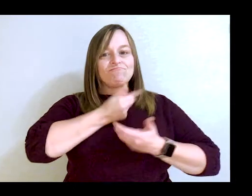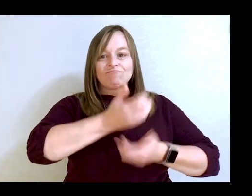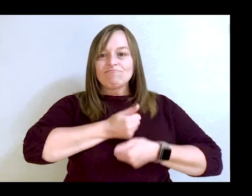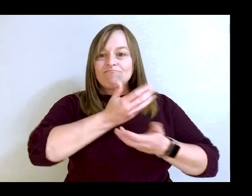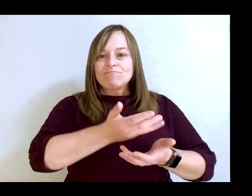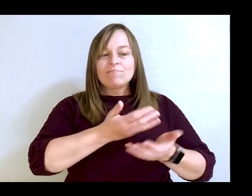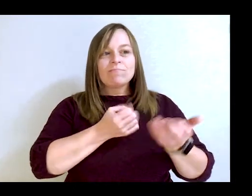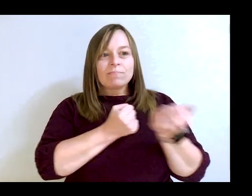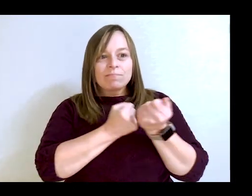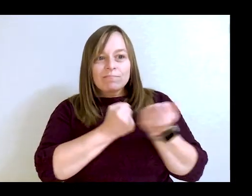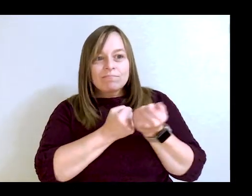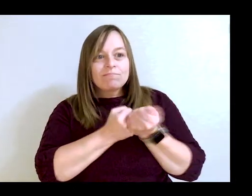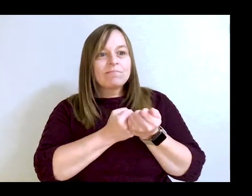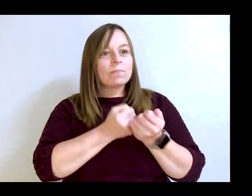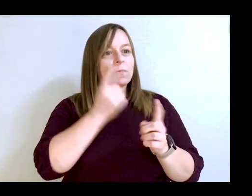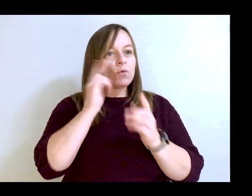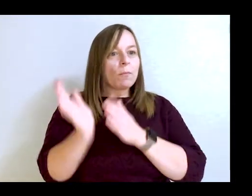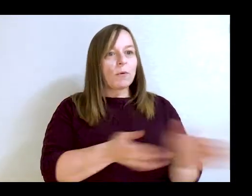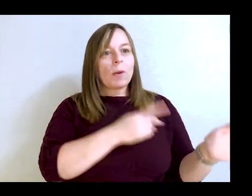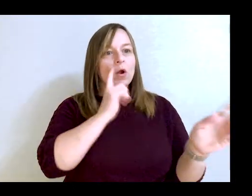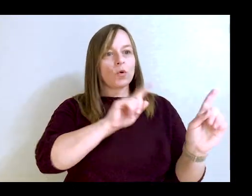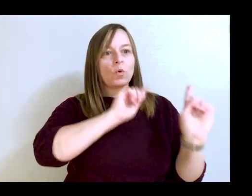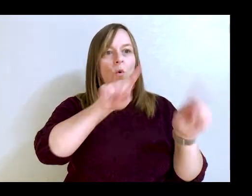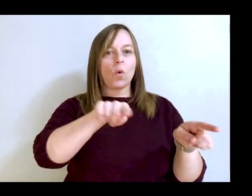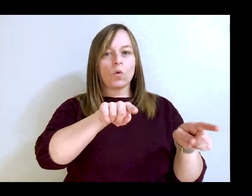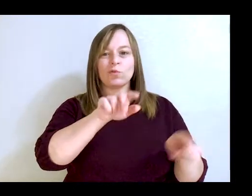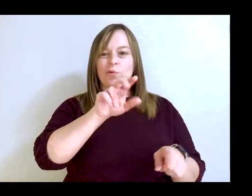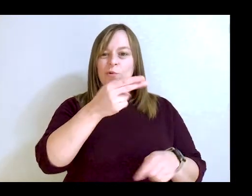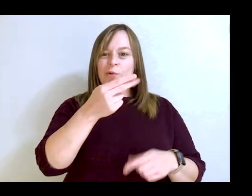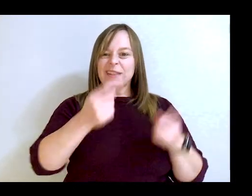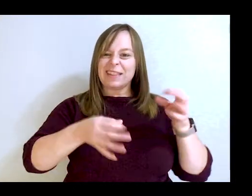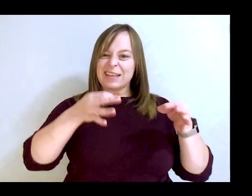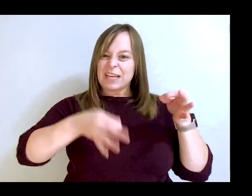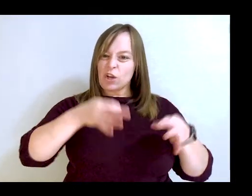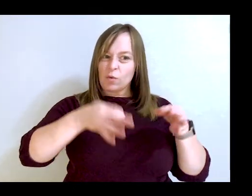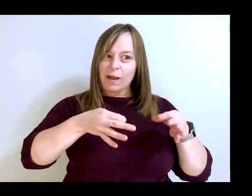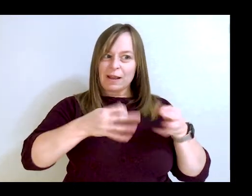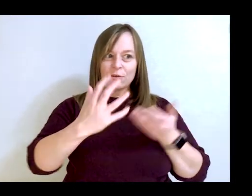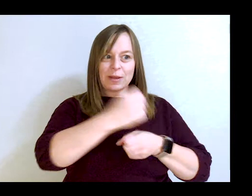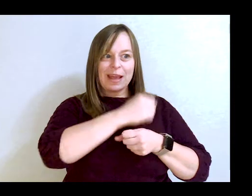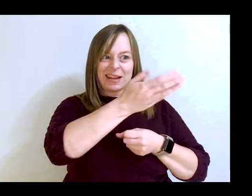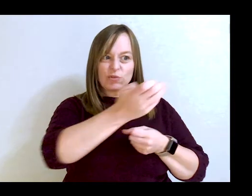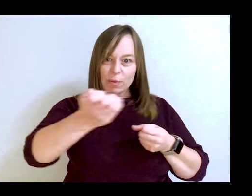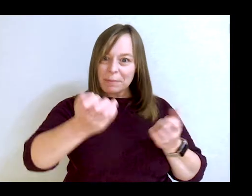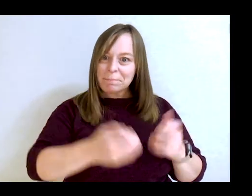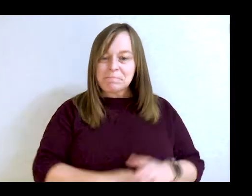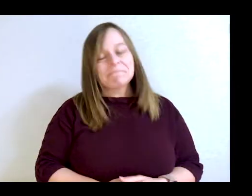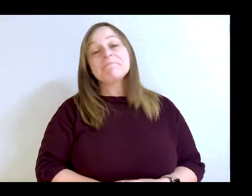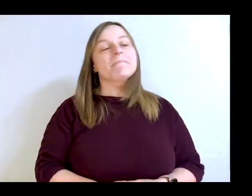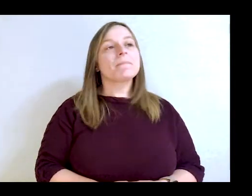able to help us advocate in order to prepare, to be able to go to the hearing, and get these items for Nicholas.